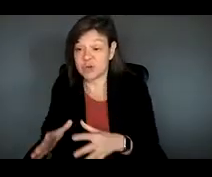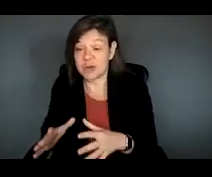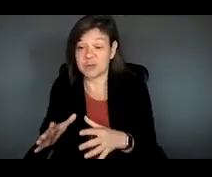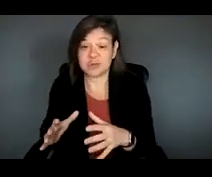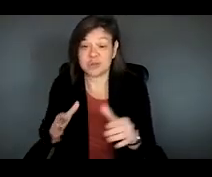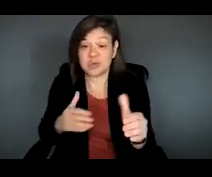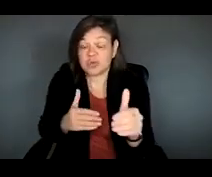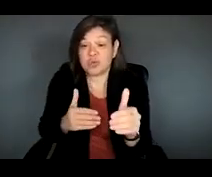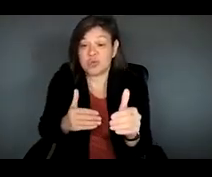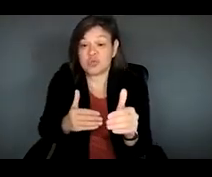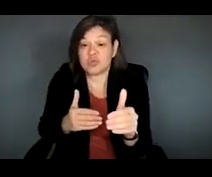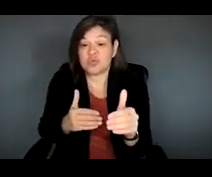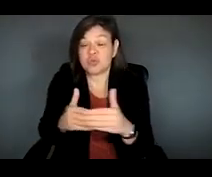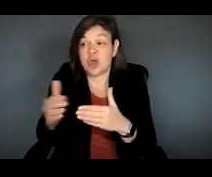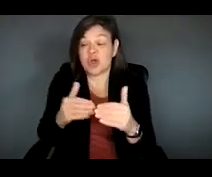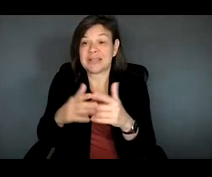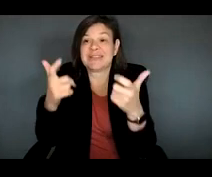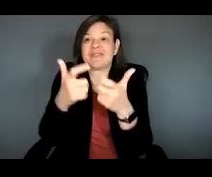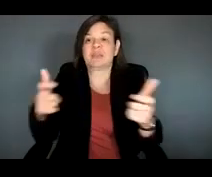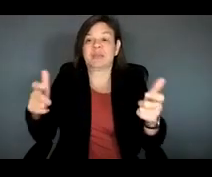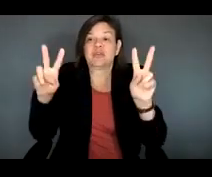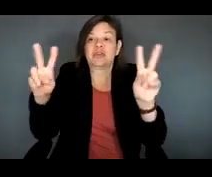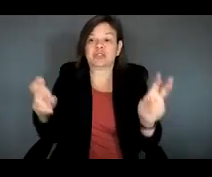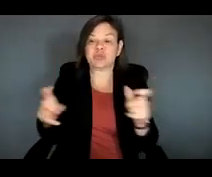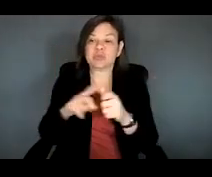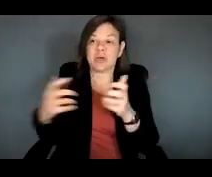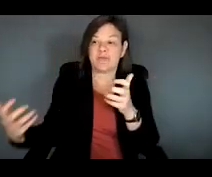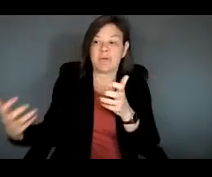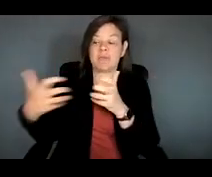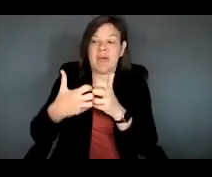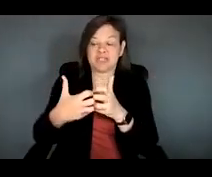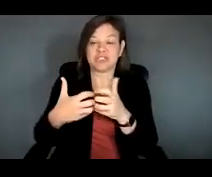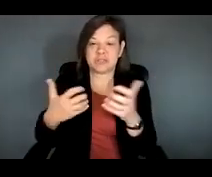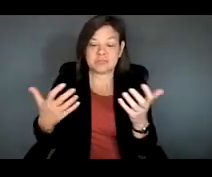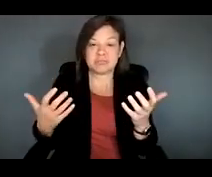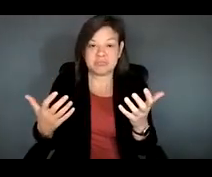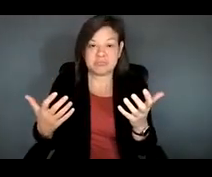of the bigger questions that you are thinking about in the Think Tank. So presenting an